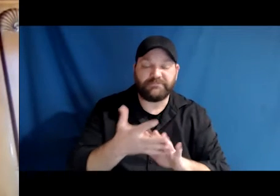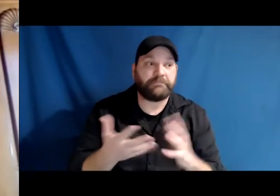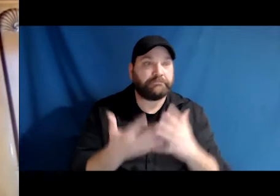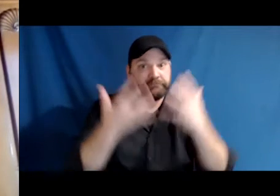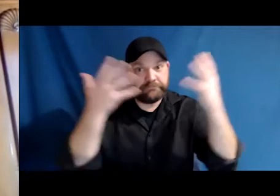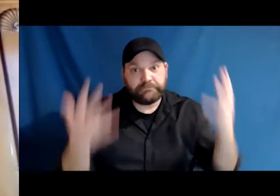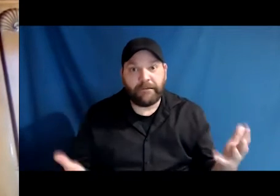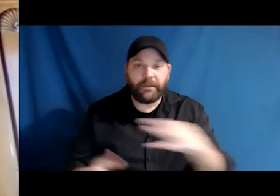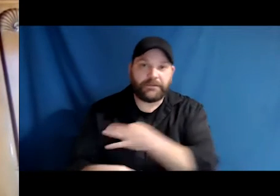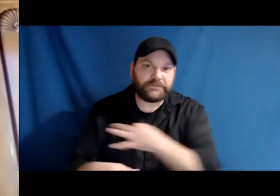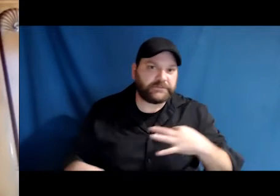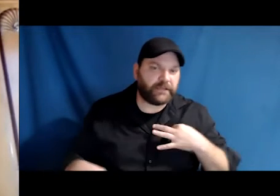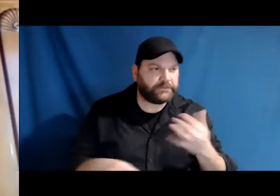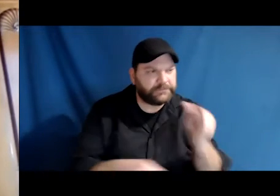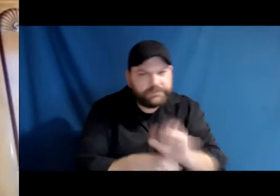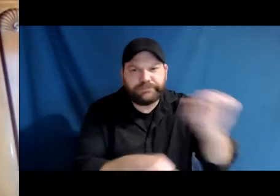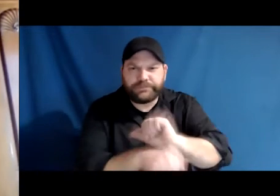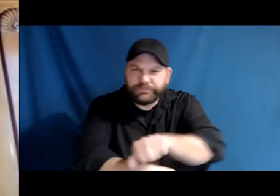tirelessly since the beginning of the pandemic,